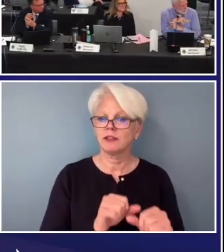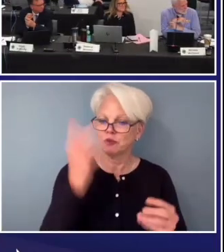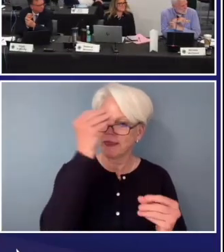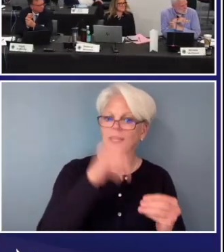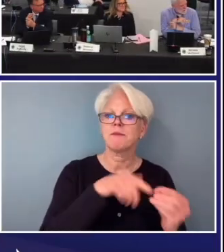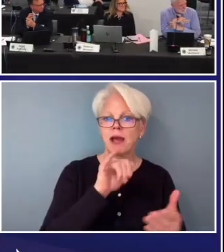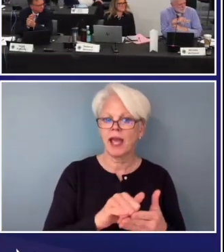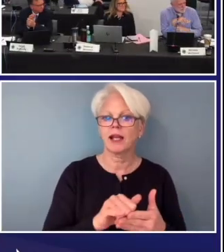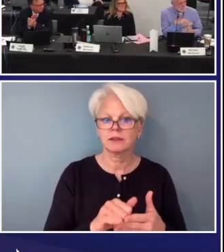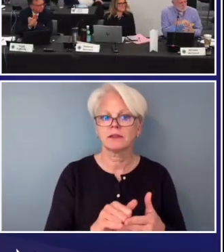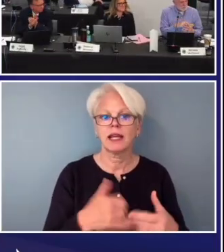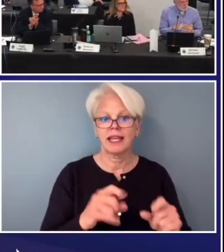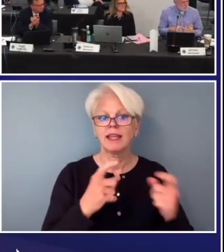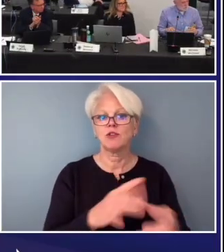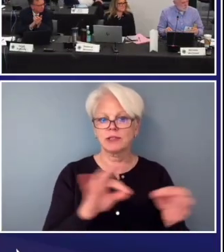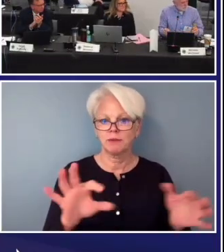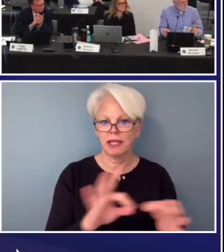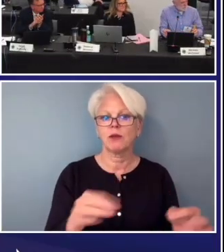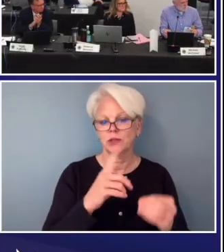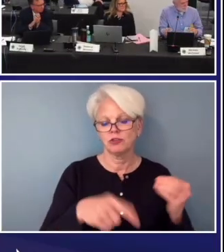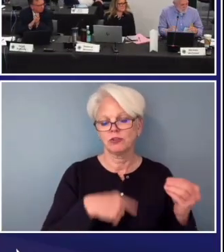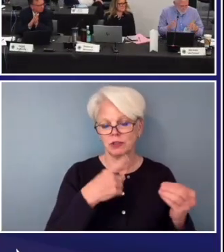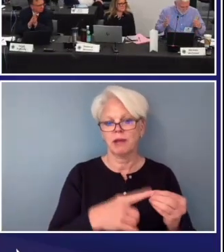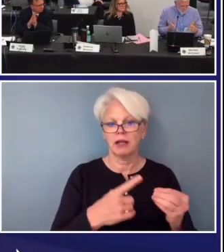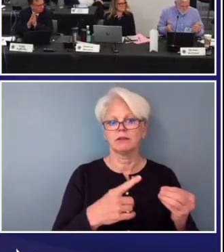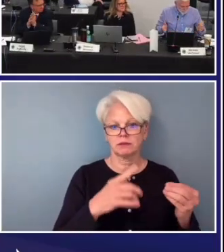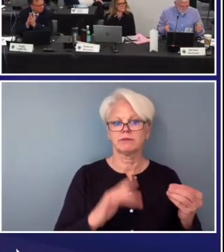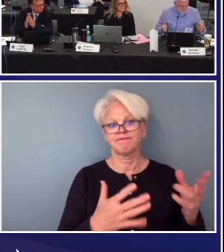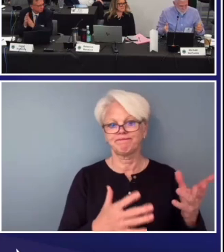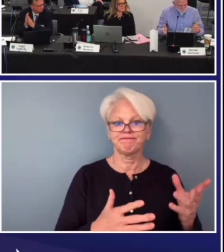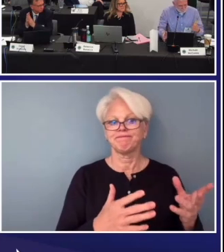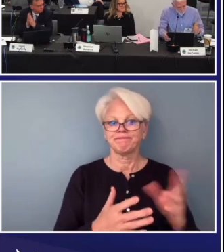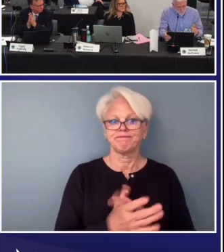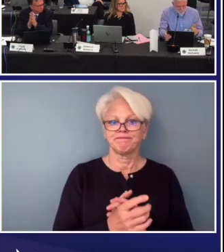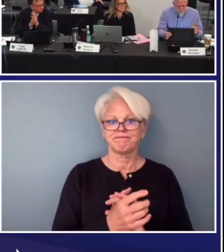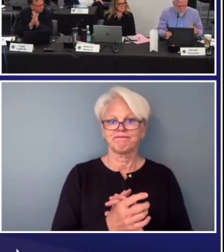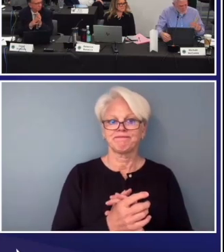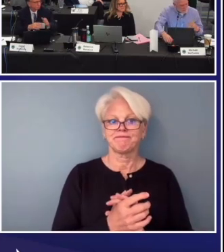give you some language with regard to, you know, kind of, keeping it